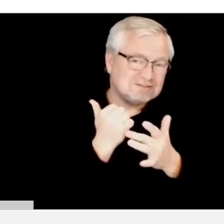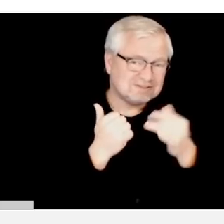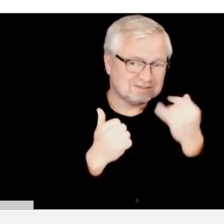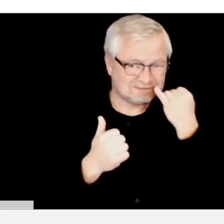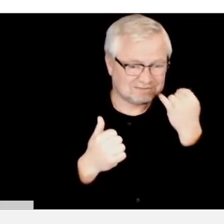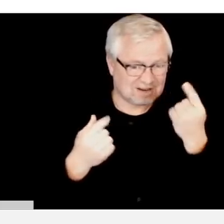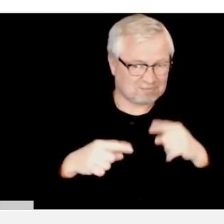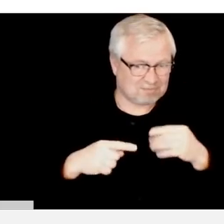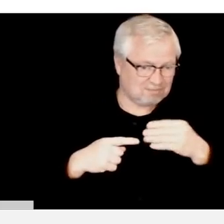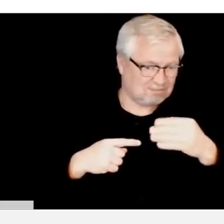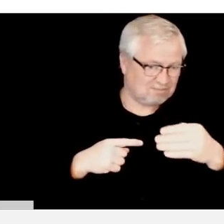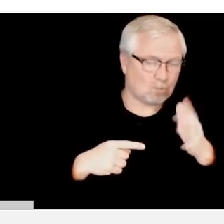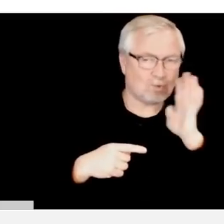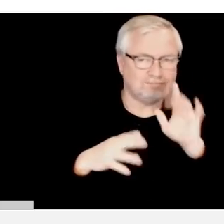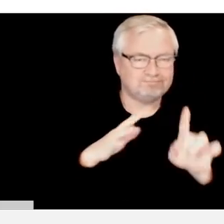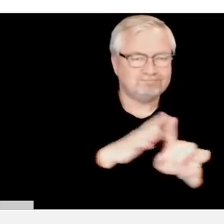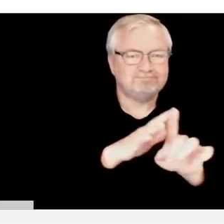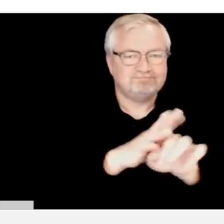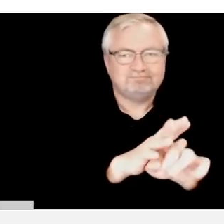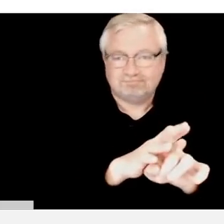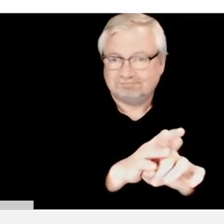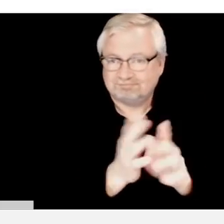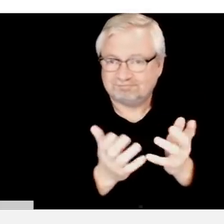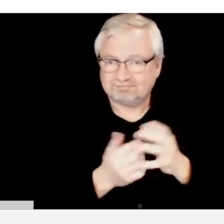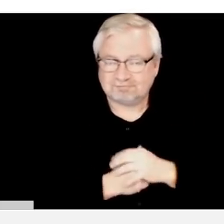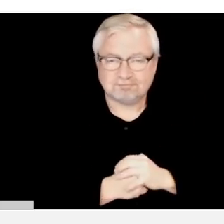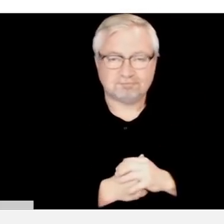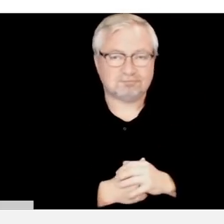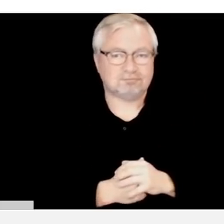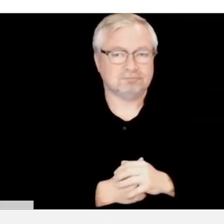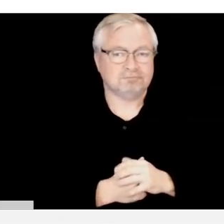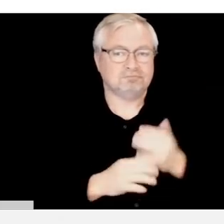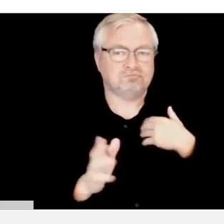switch out and ask Sara to continue to present.